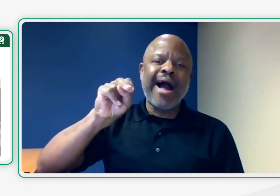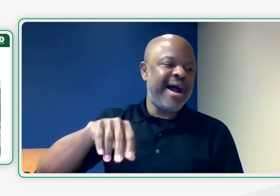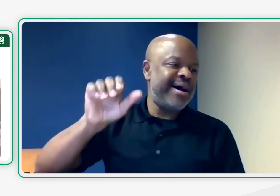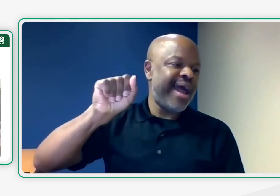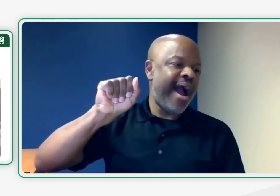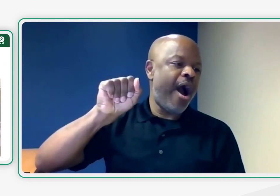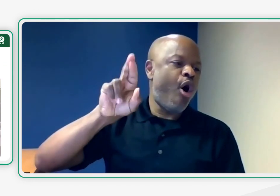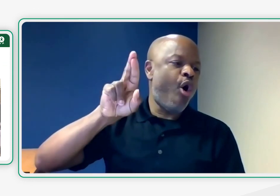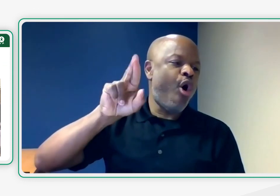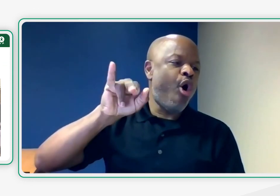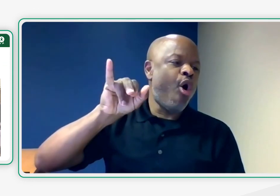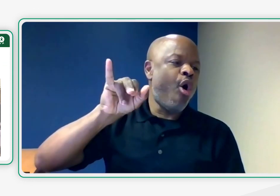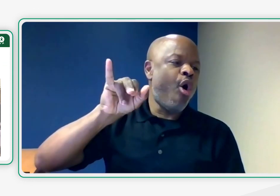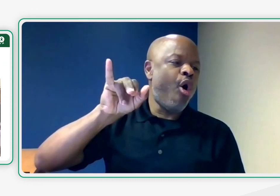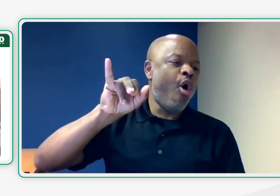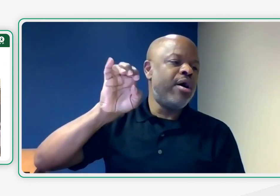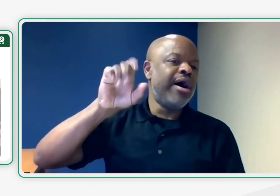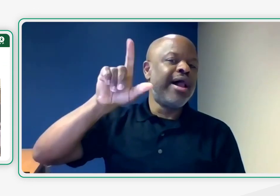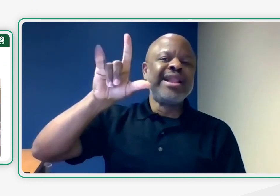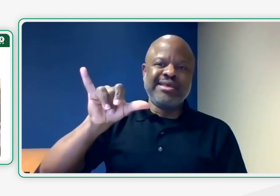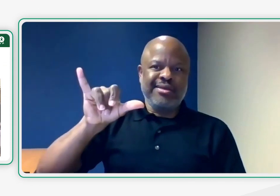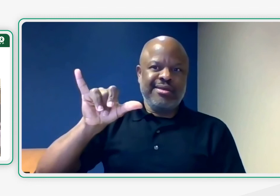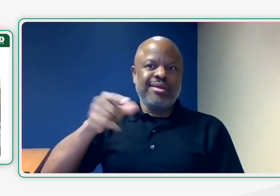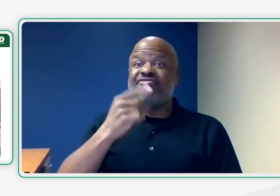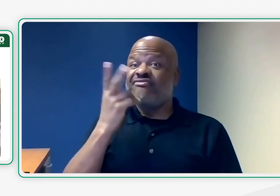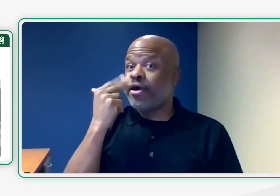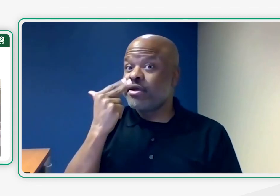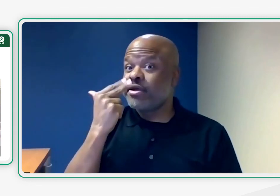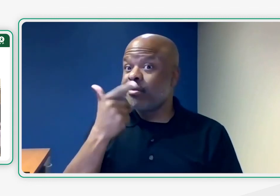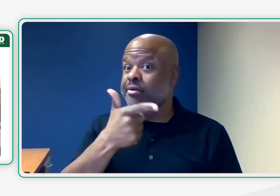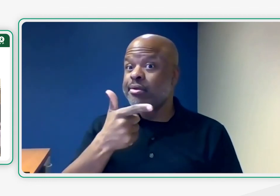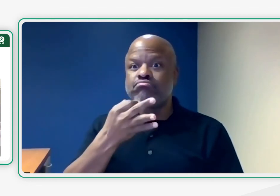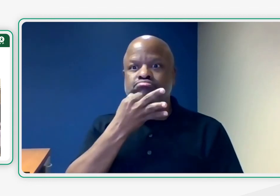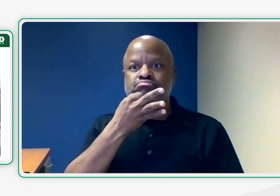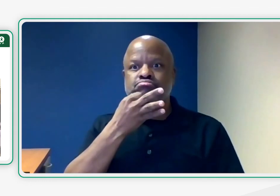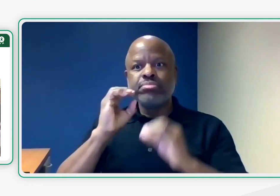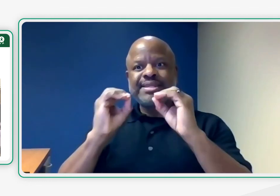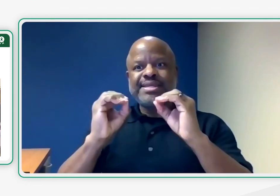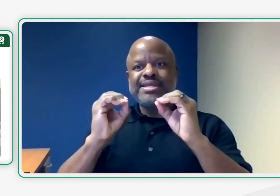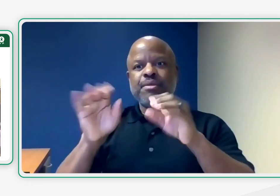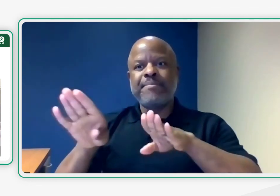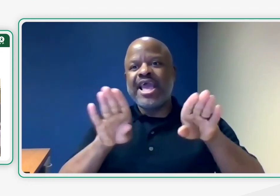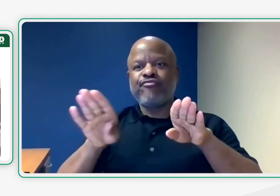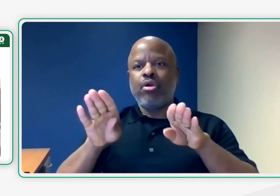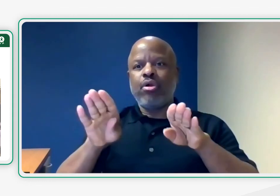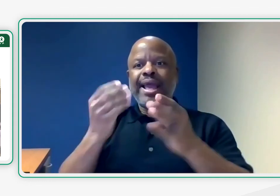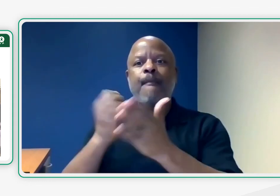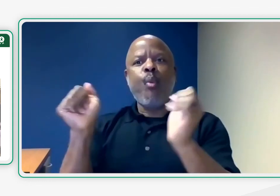It’s the first book I read by Dan Ariely.